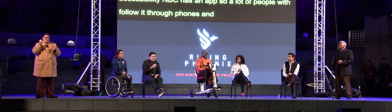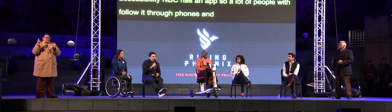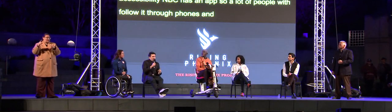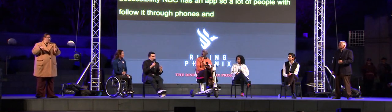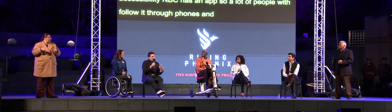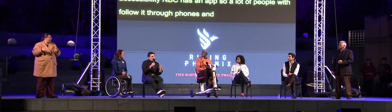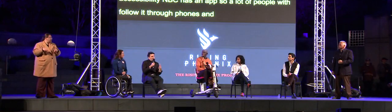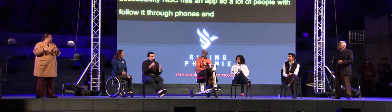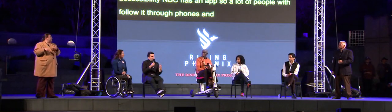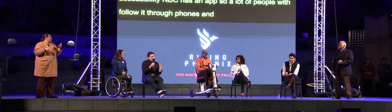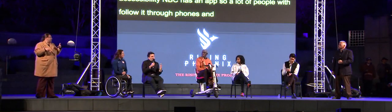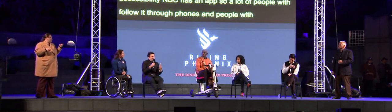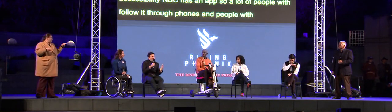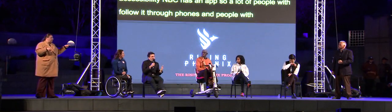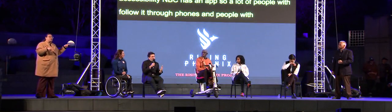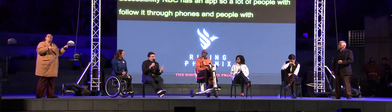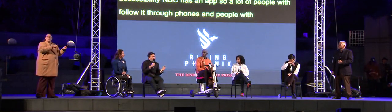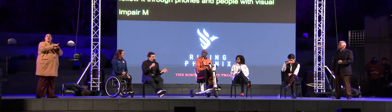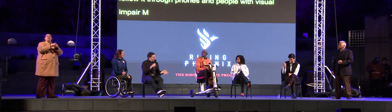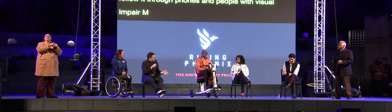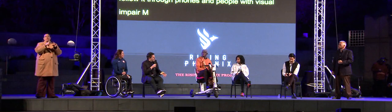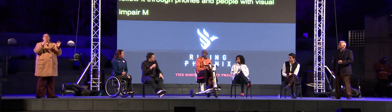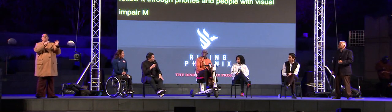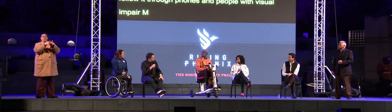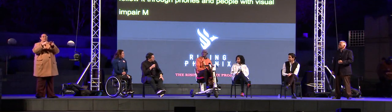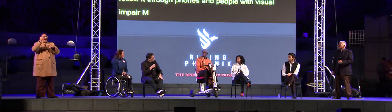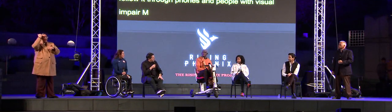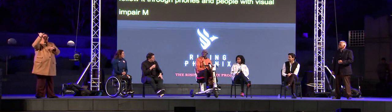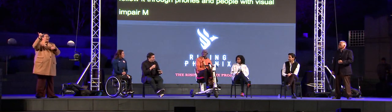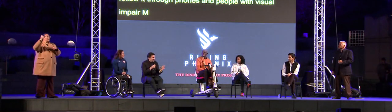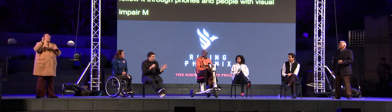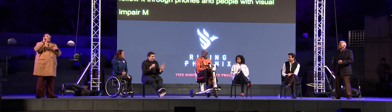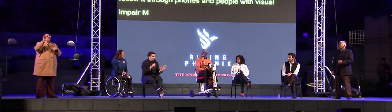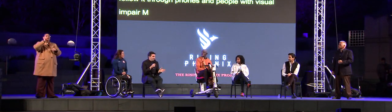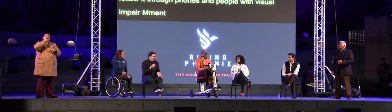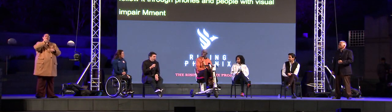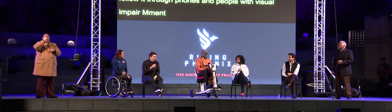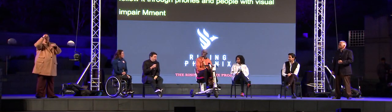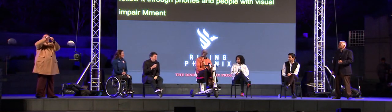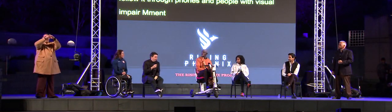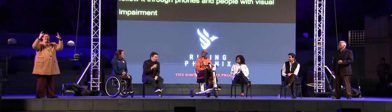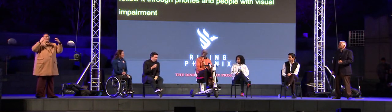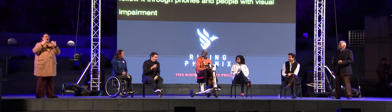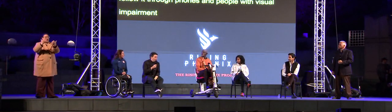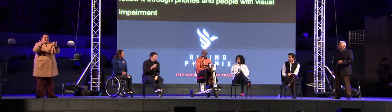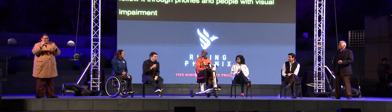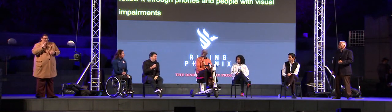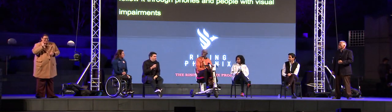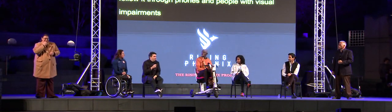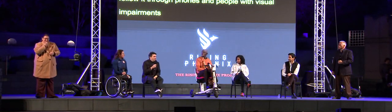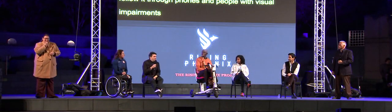I think it comes back also to this myth about the audience, and it really is just a myth. It's a convenient, old myth.